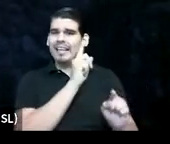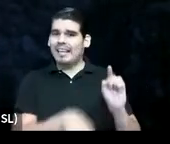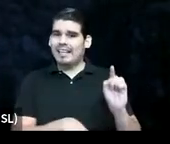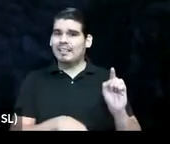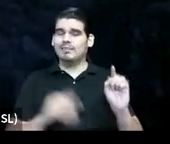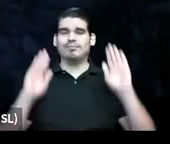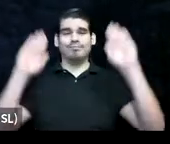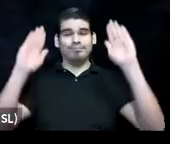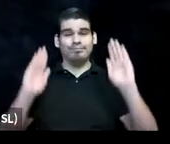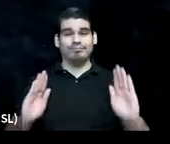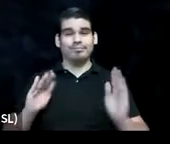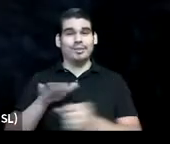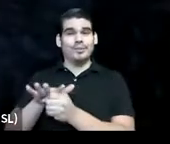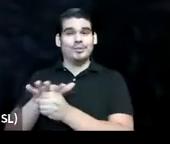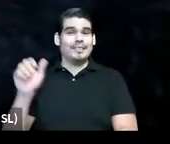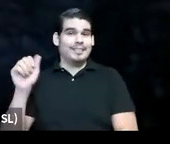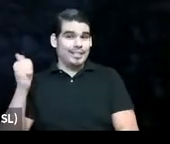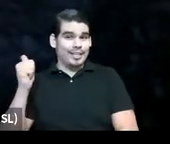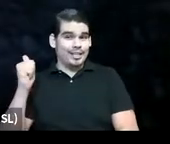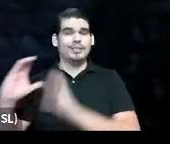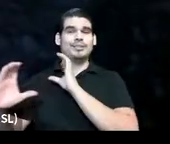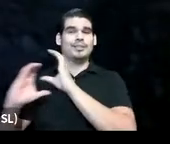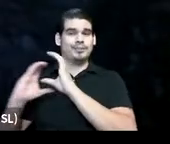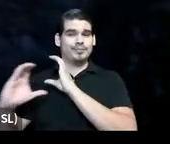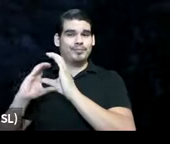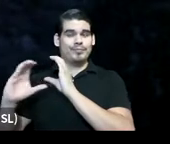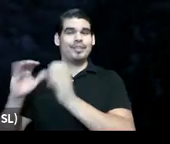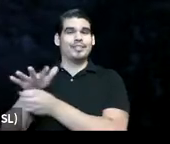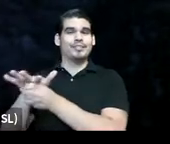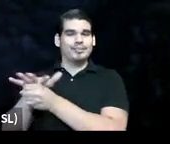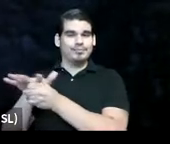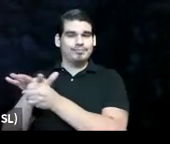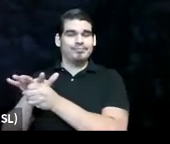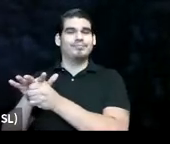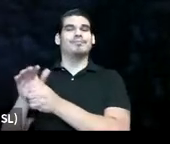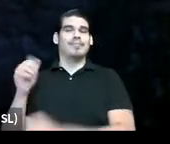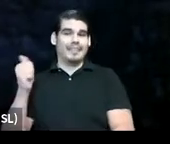We will be getting to be resolved, but I think I'm done talking so I will leave it to